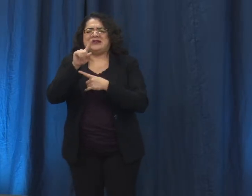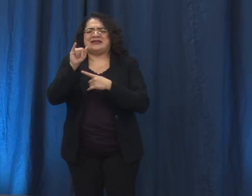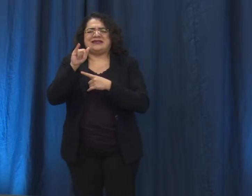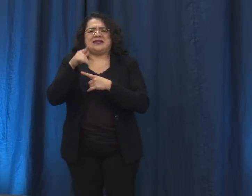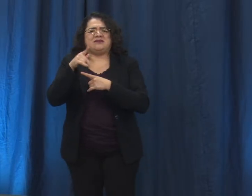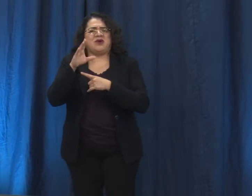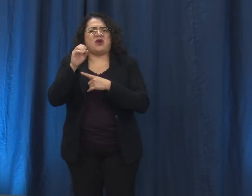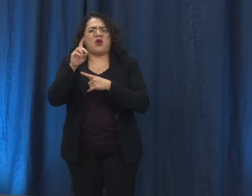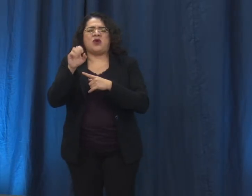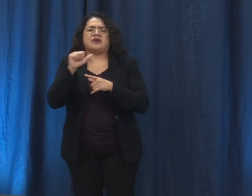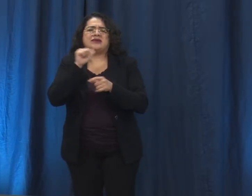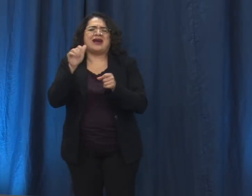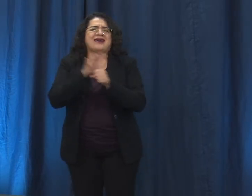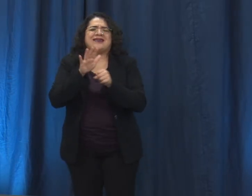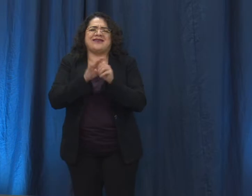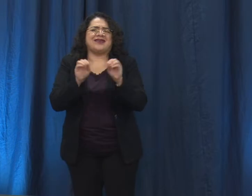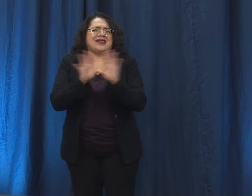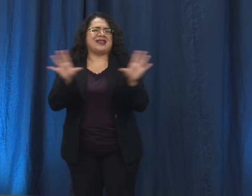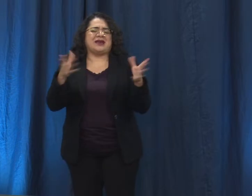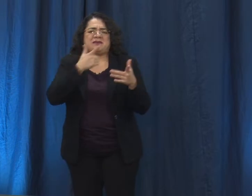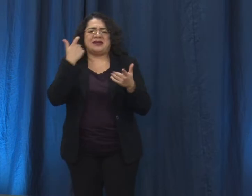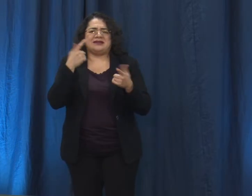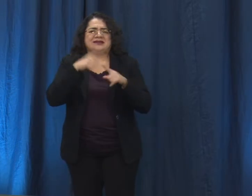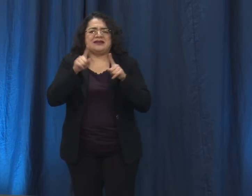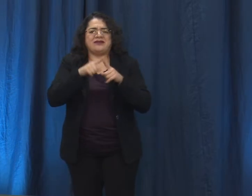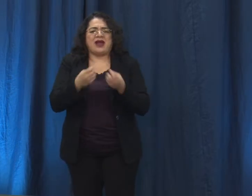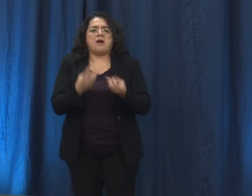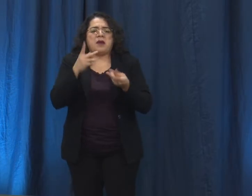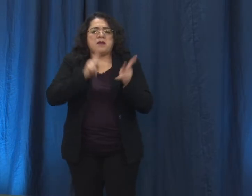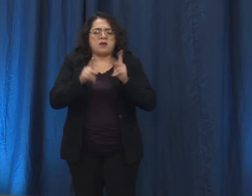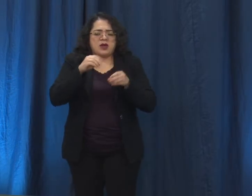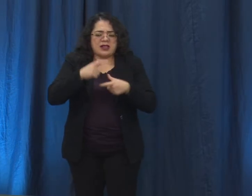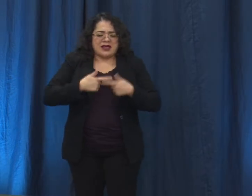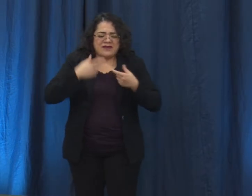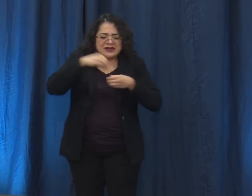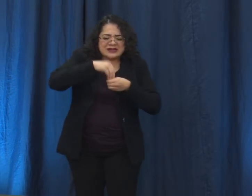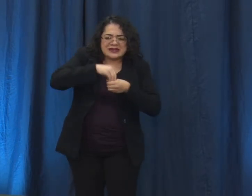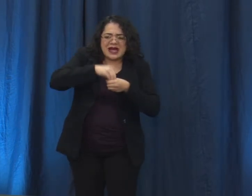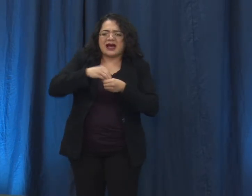depiction of how coronavirus has affected different zip codes compared to